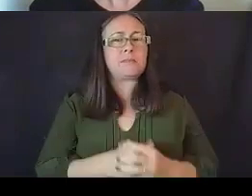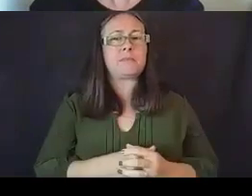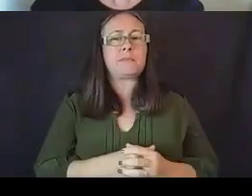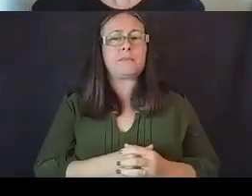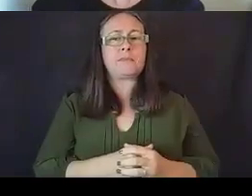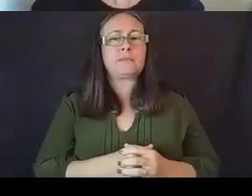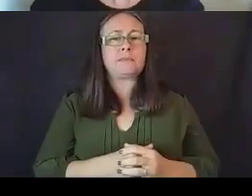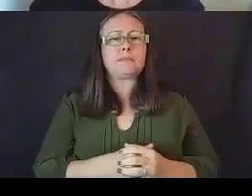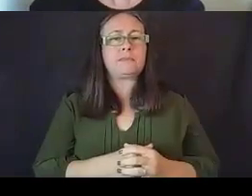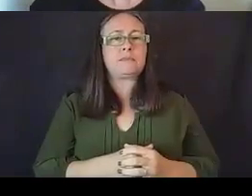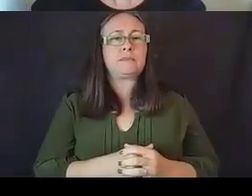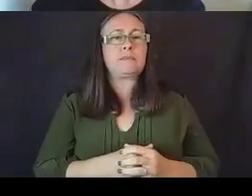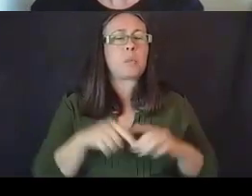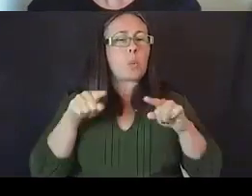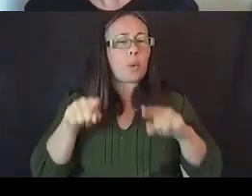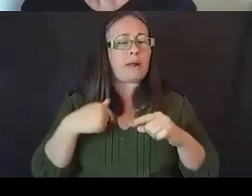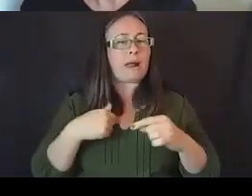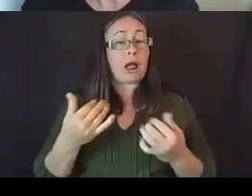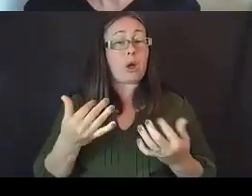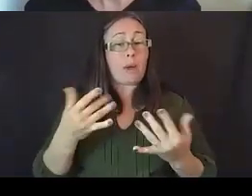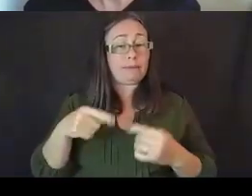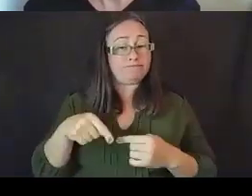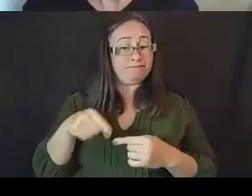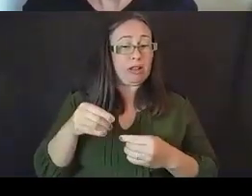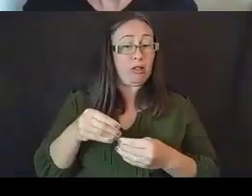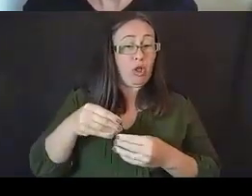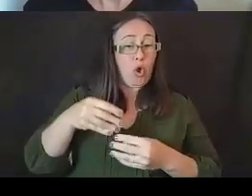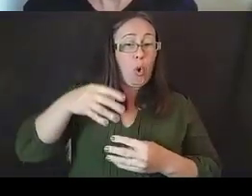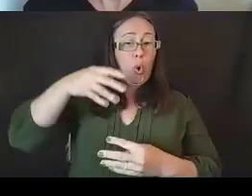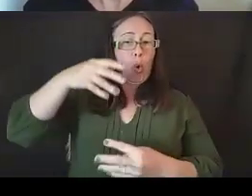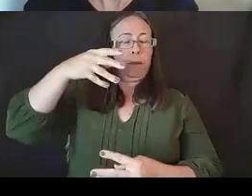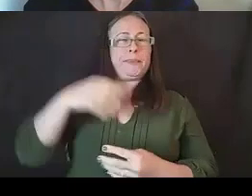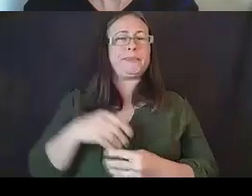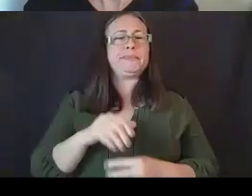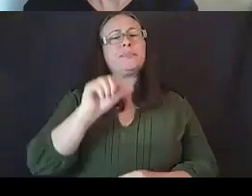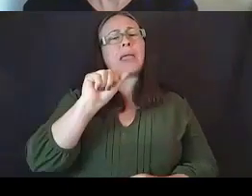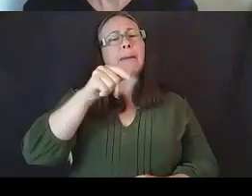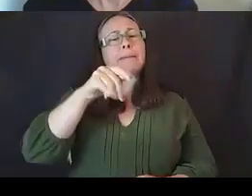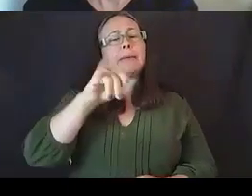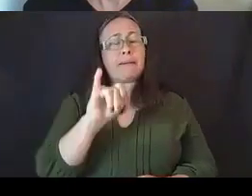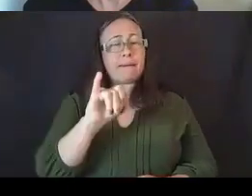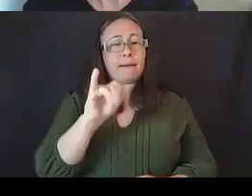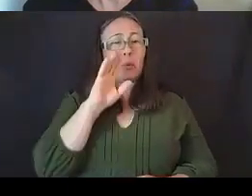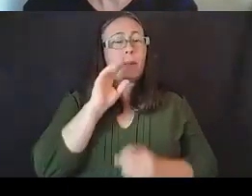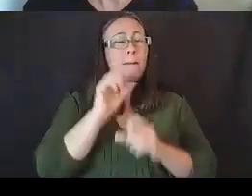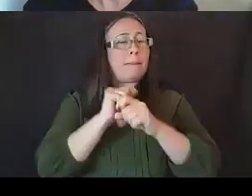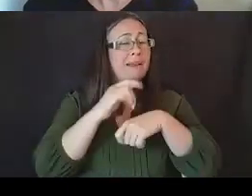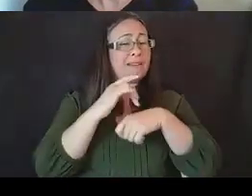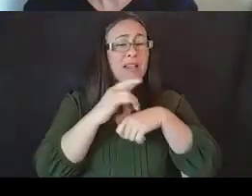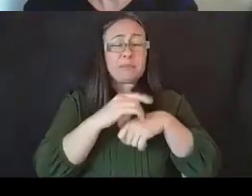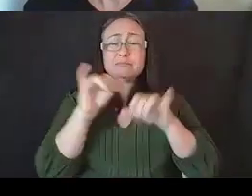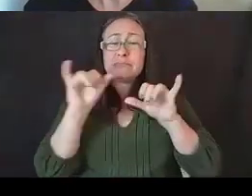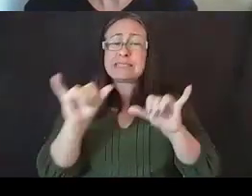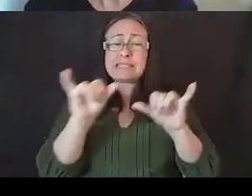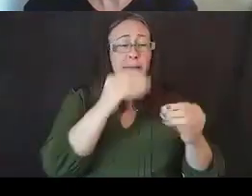Okay, well I wait for this API to load. So the API does make available the same information that's in RePORTER.